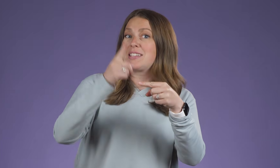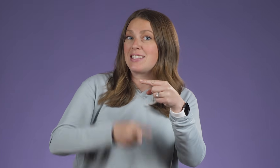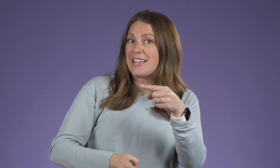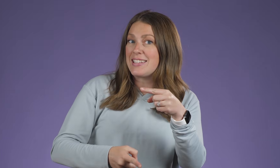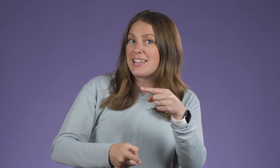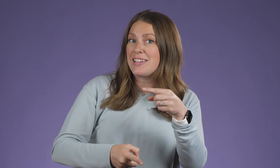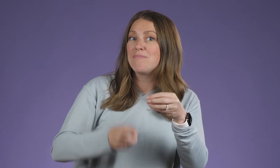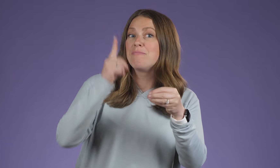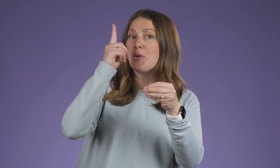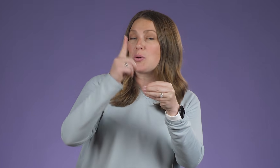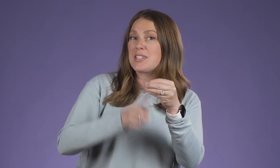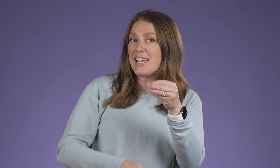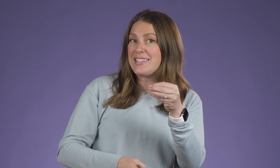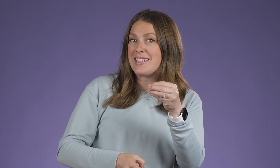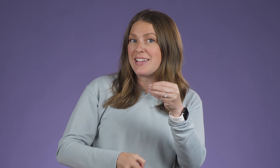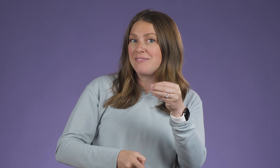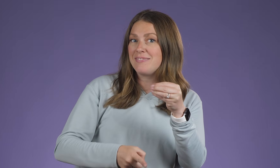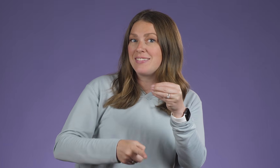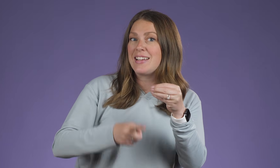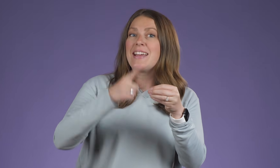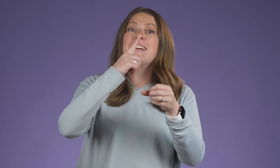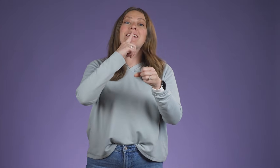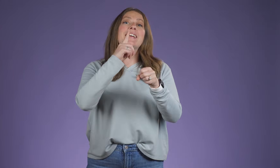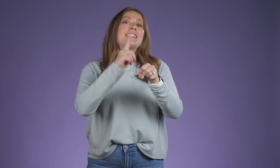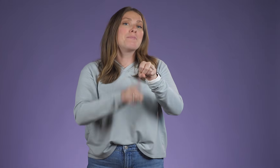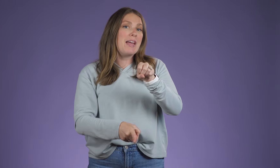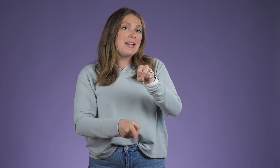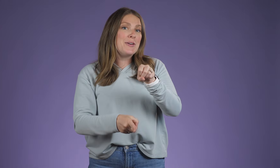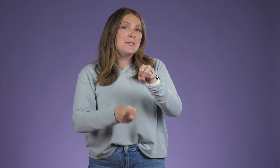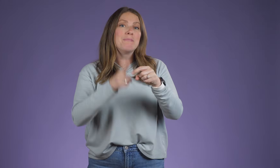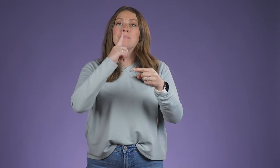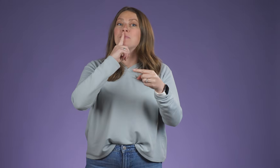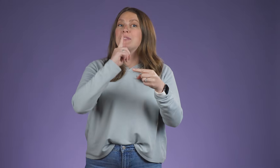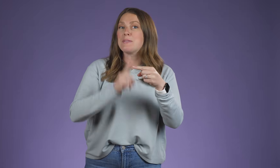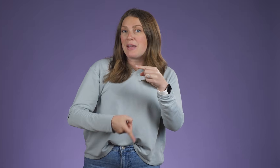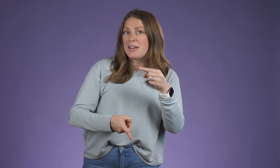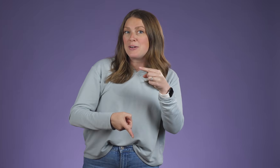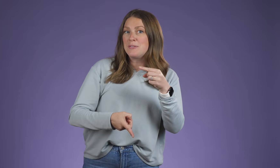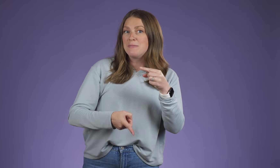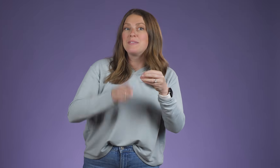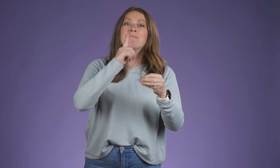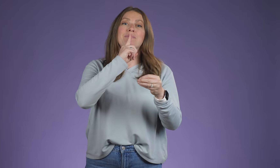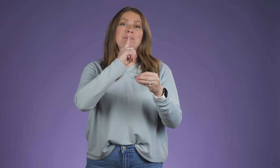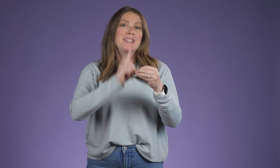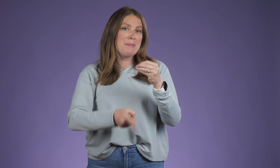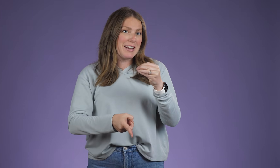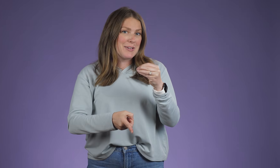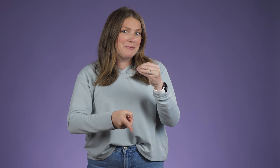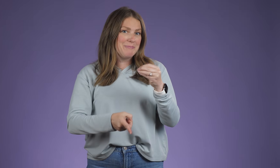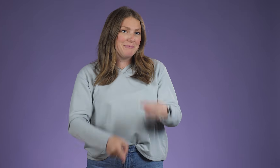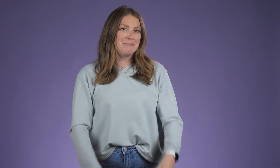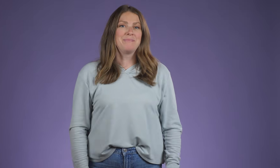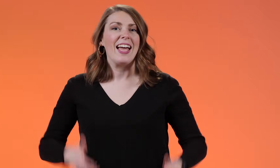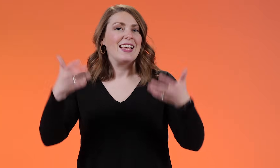Slicing it or slicing it. Tomato. Tomato. Tomato.